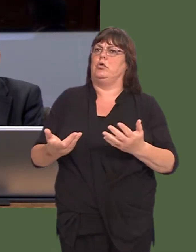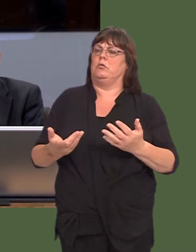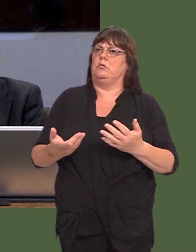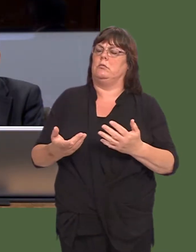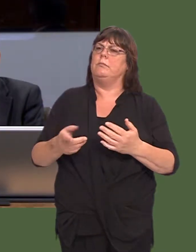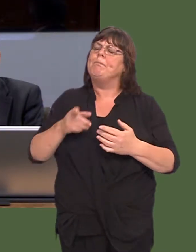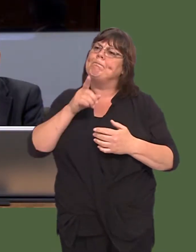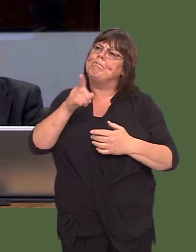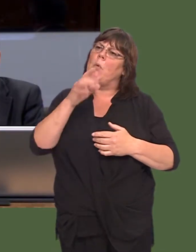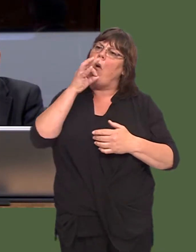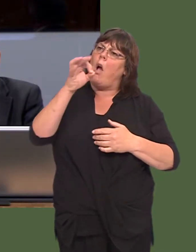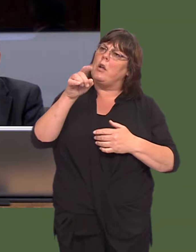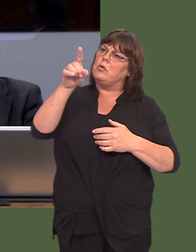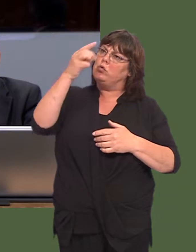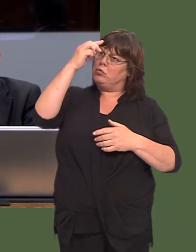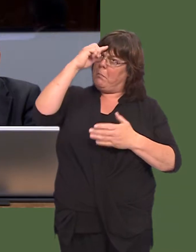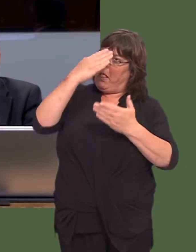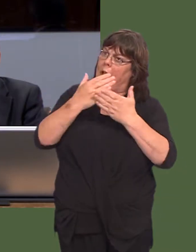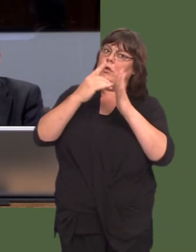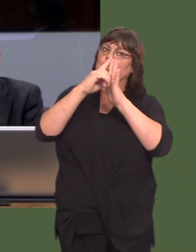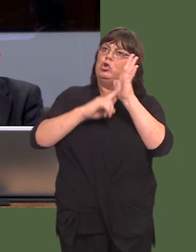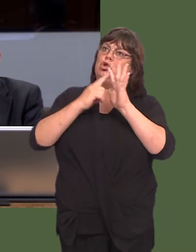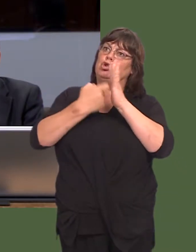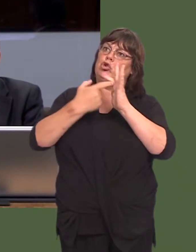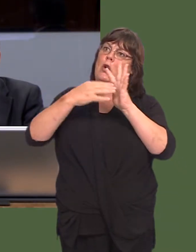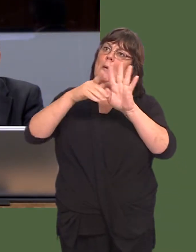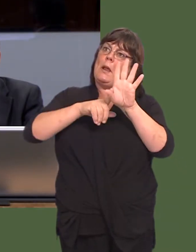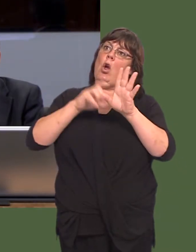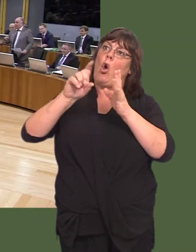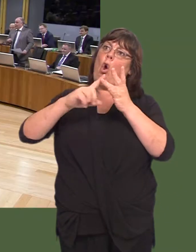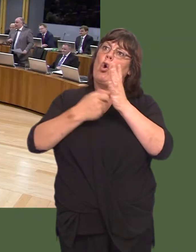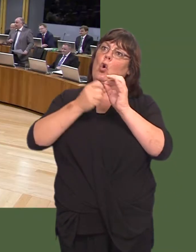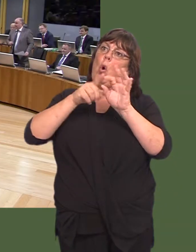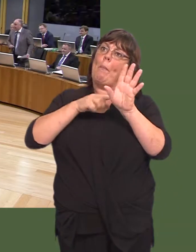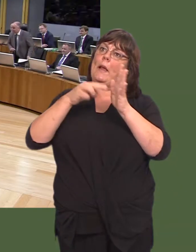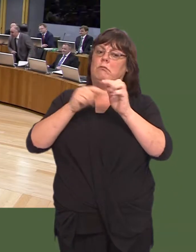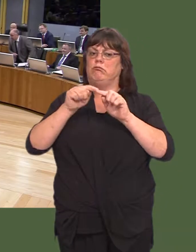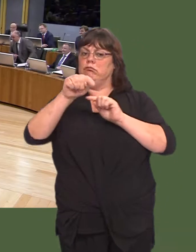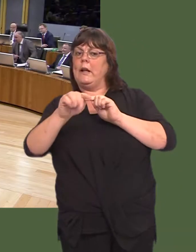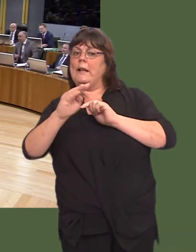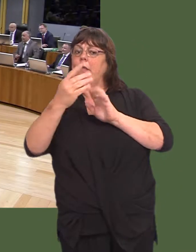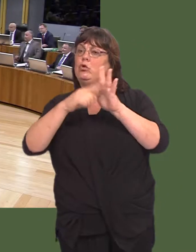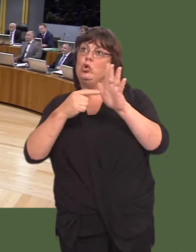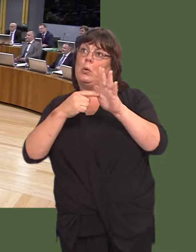Do you believe that Jeremy Corbyn will be the Prime Minister on 9 June? Carwyn Jones: That is what I want to see.